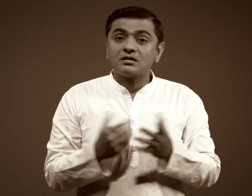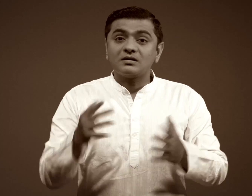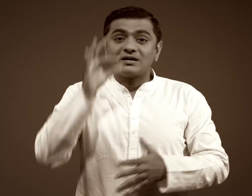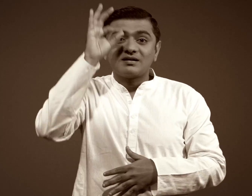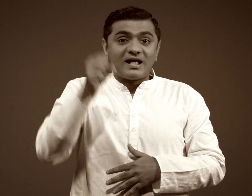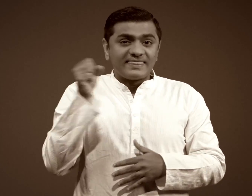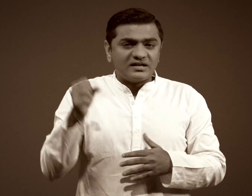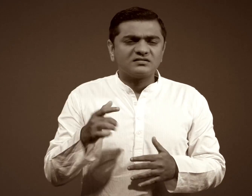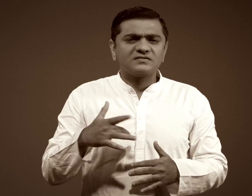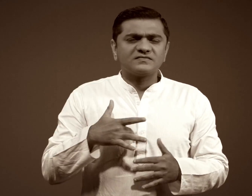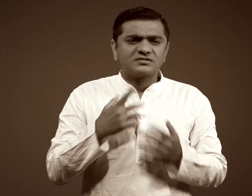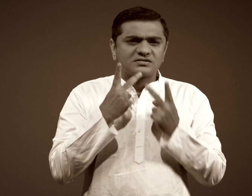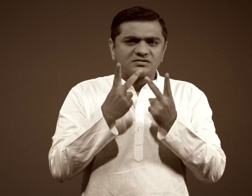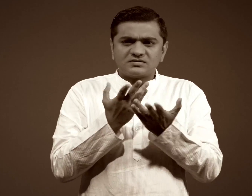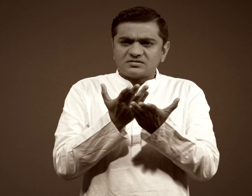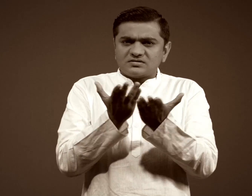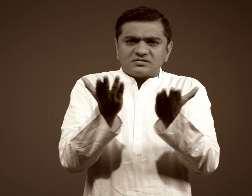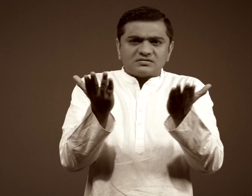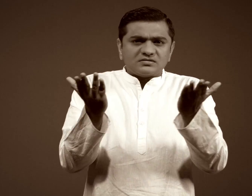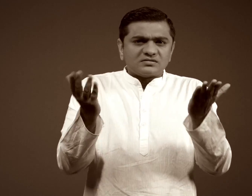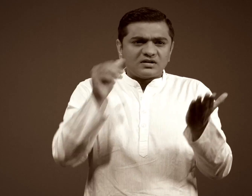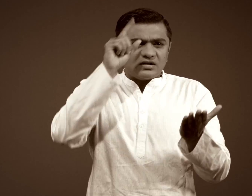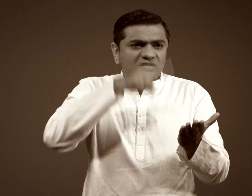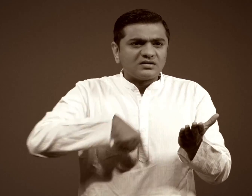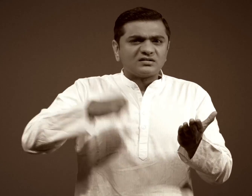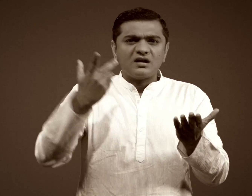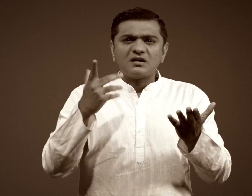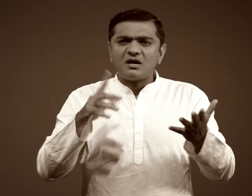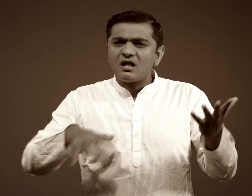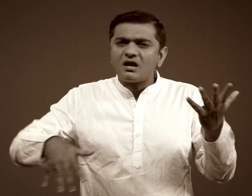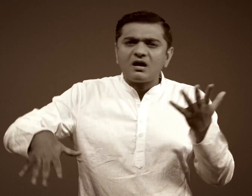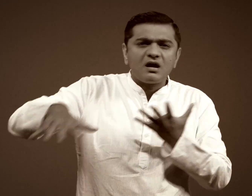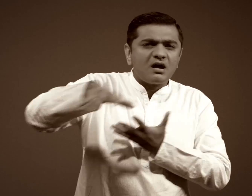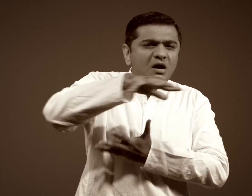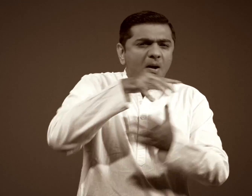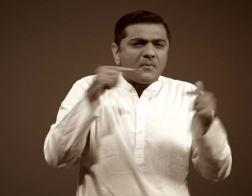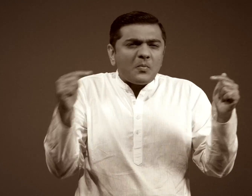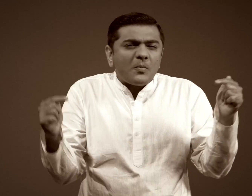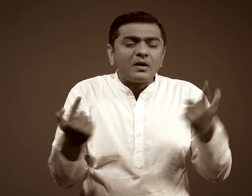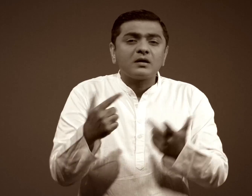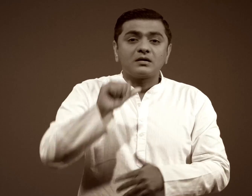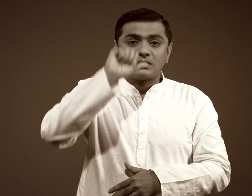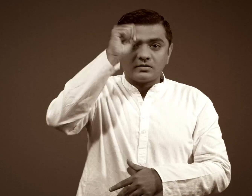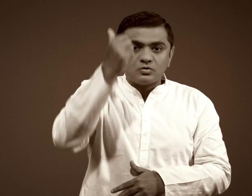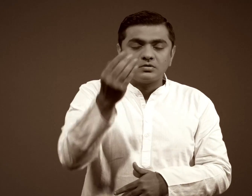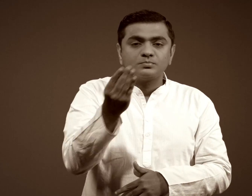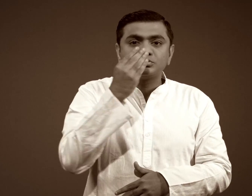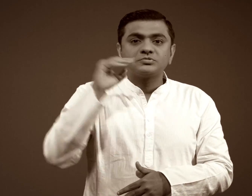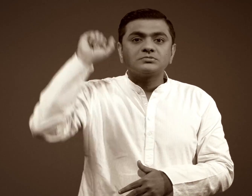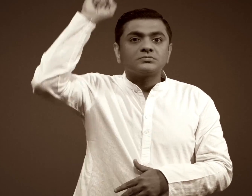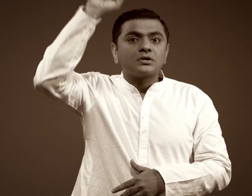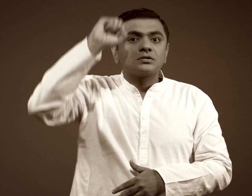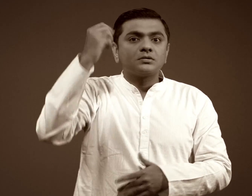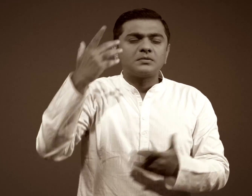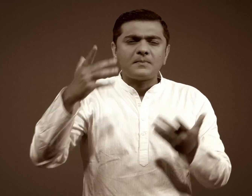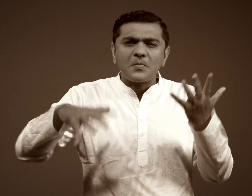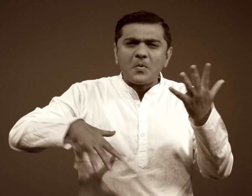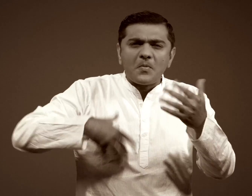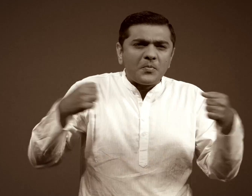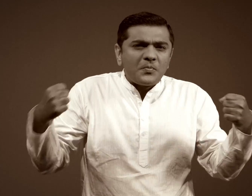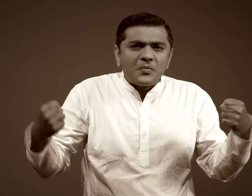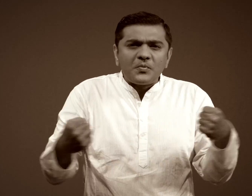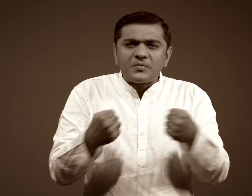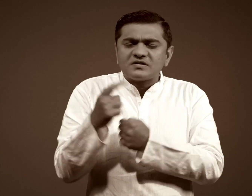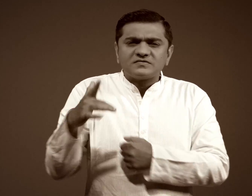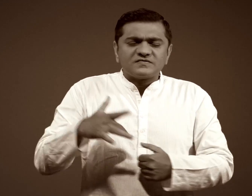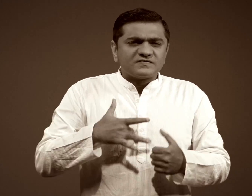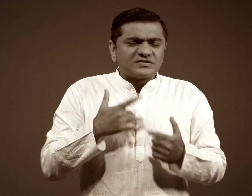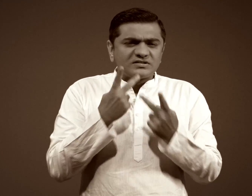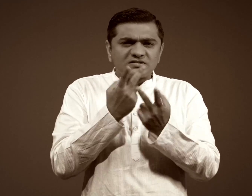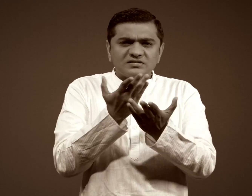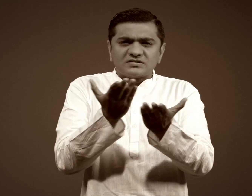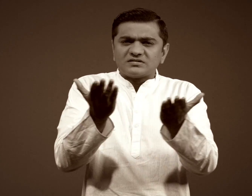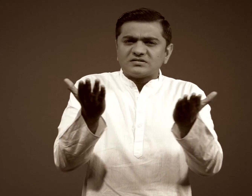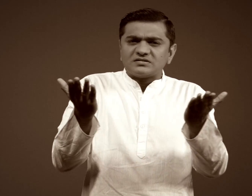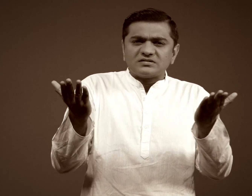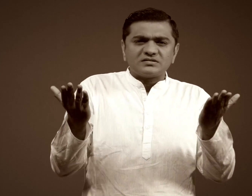Gandhi was horrified by the violence that broke out between Hindus, Muslims and Sikhs.